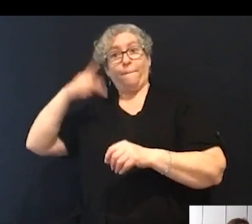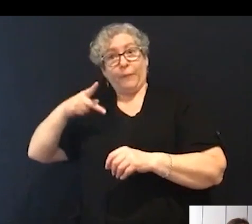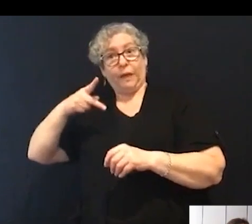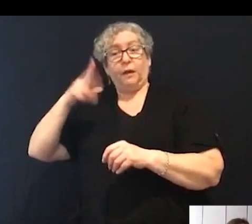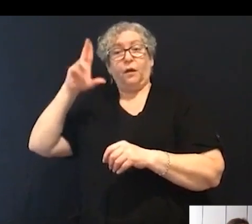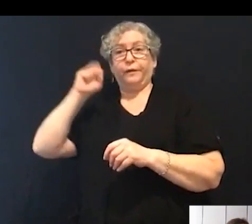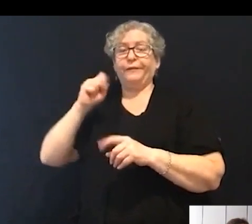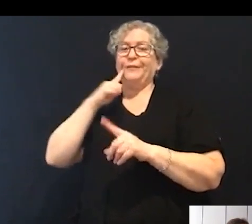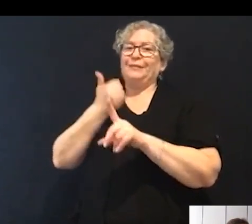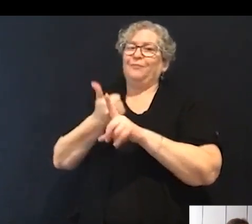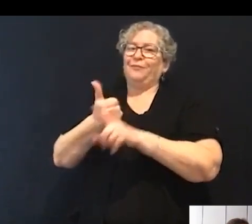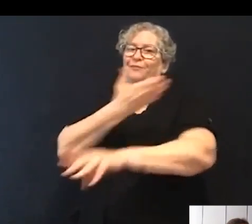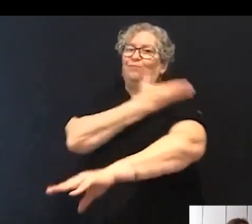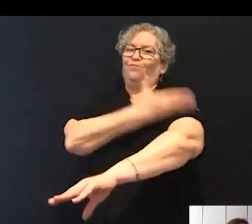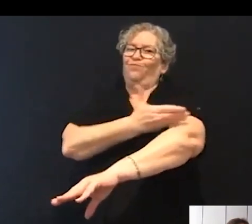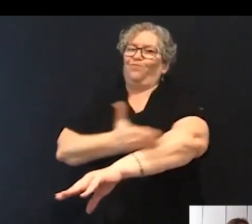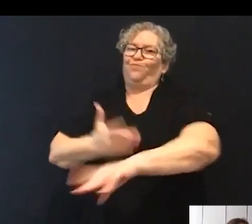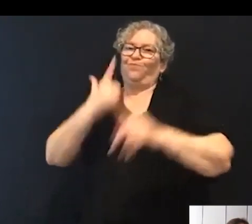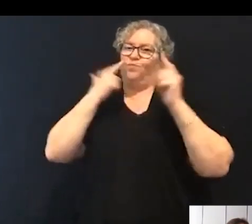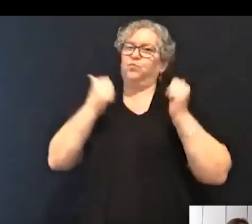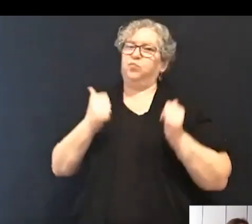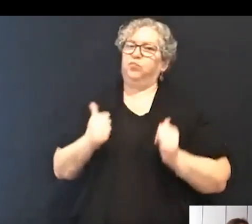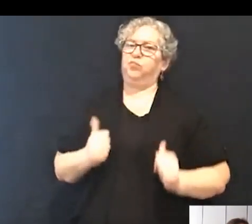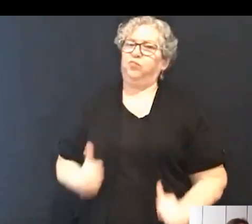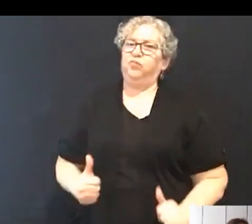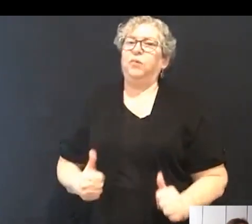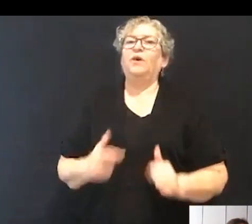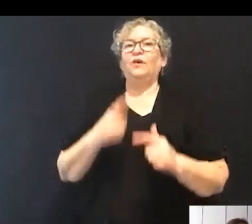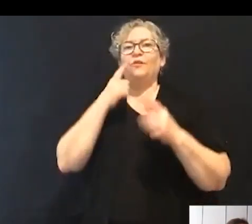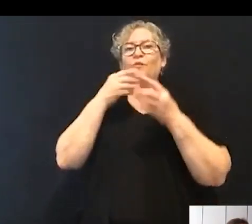So there is loss of retinal structure ongoing.